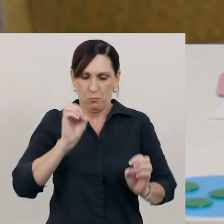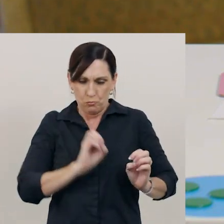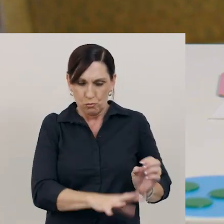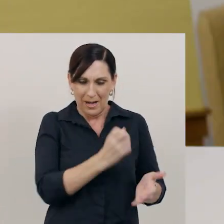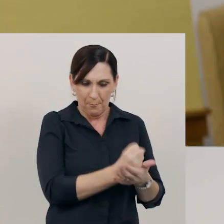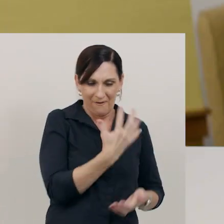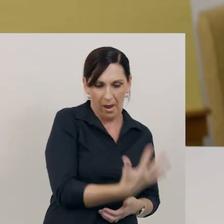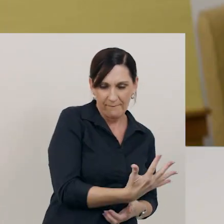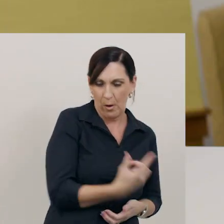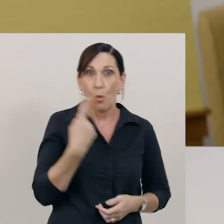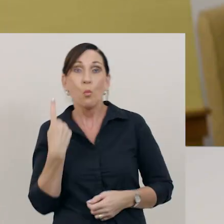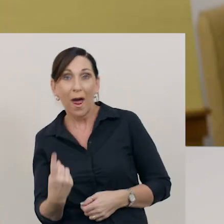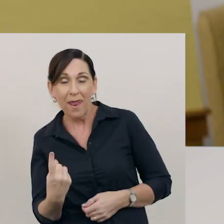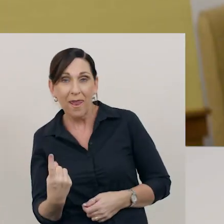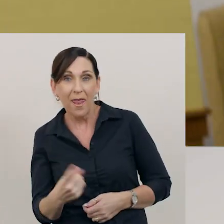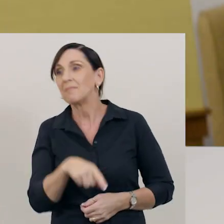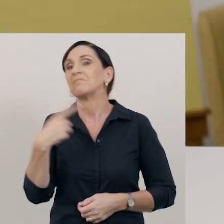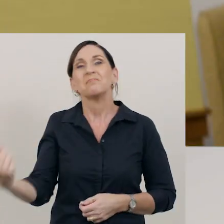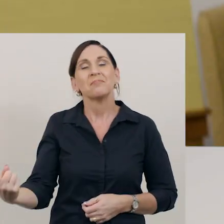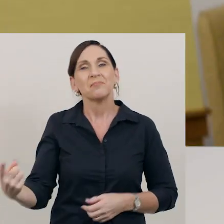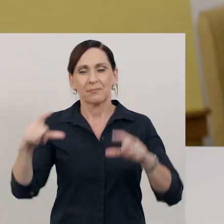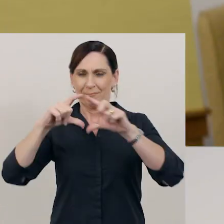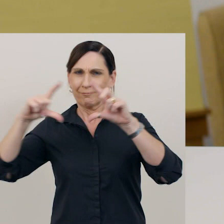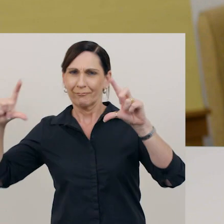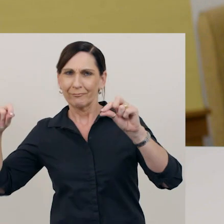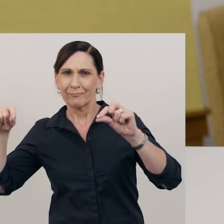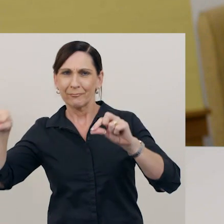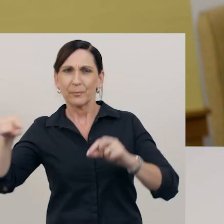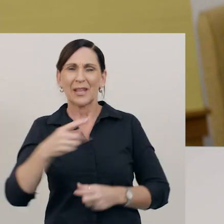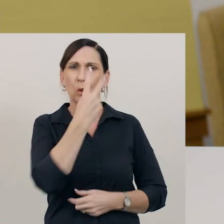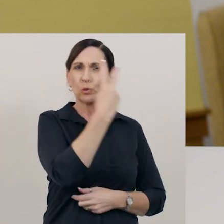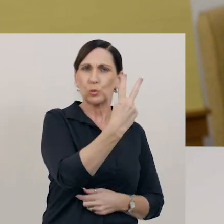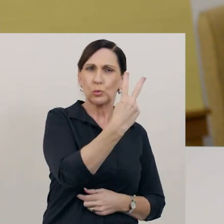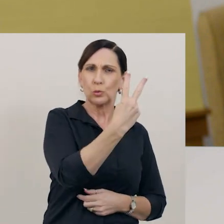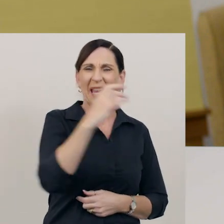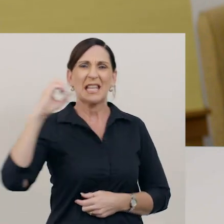And, lastly, 2 and 0 under this domino.